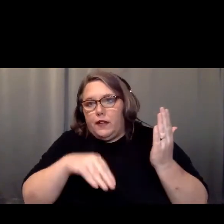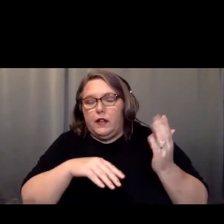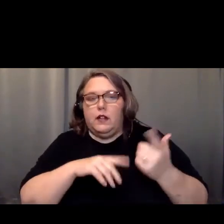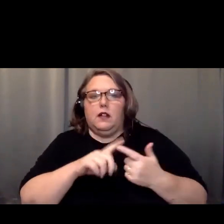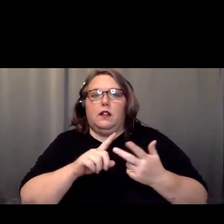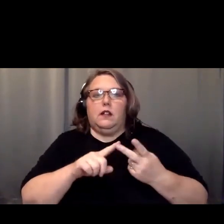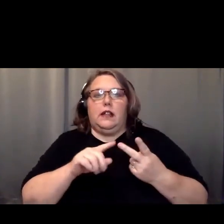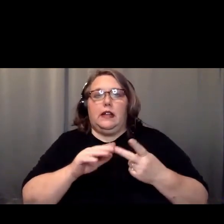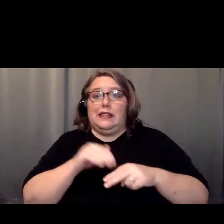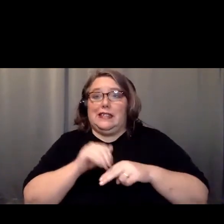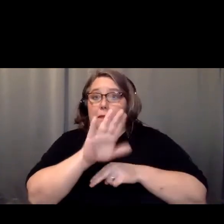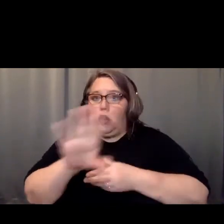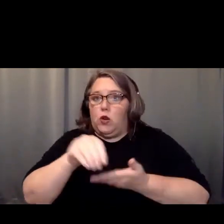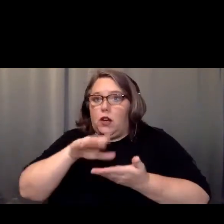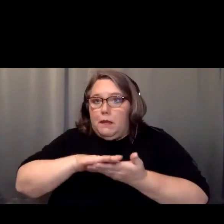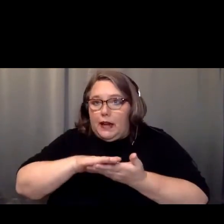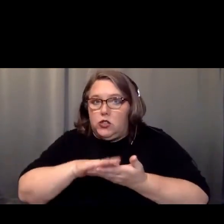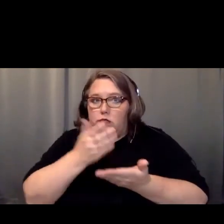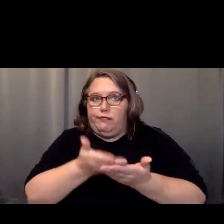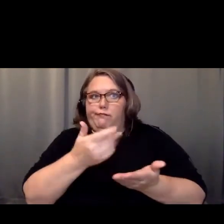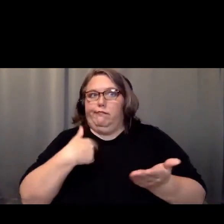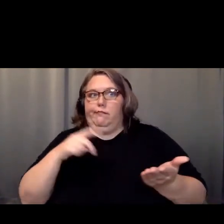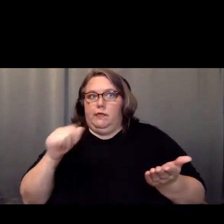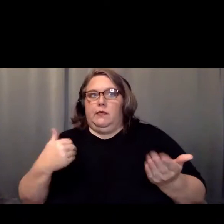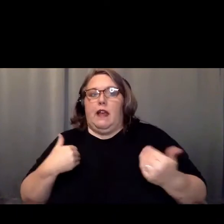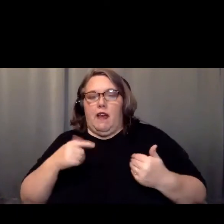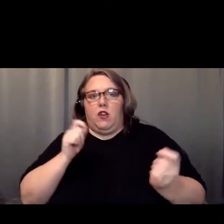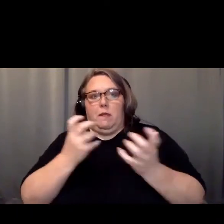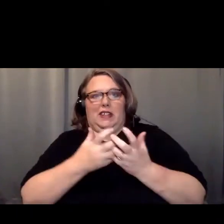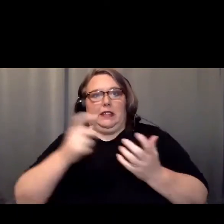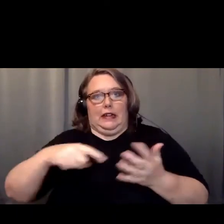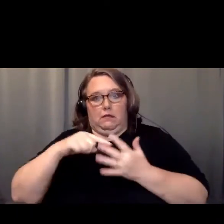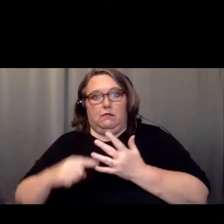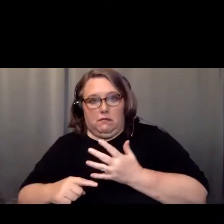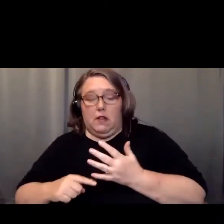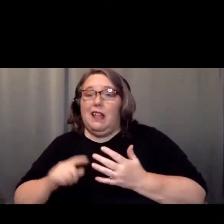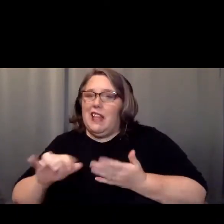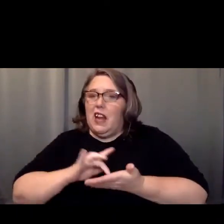supporting documentation and that a lot of times includes medical documentation.